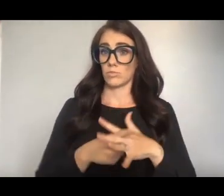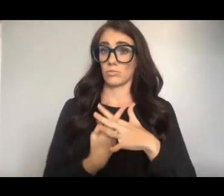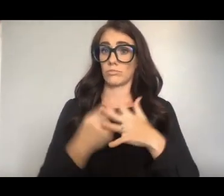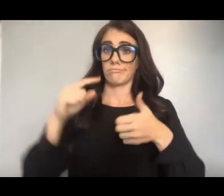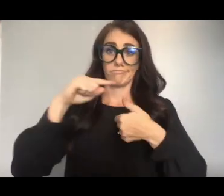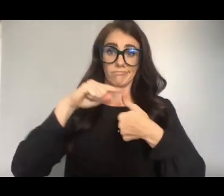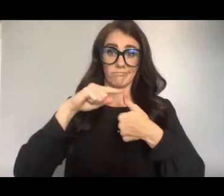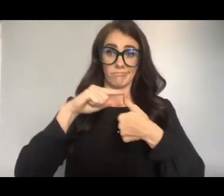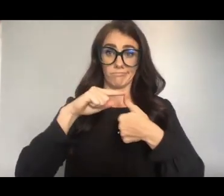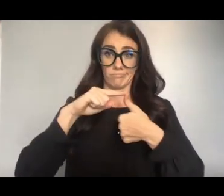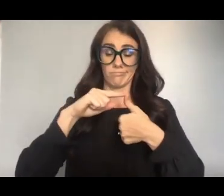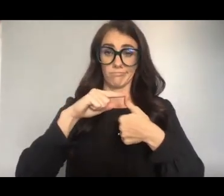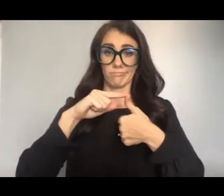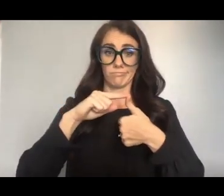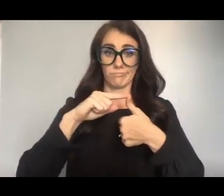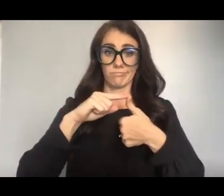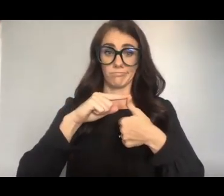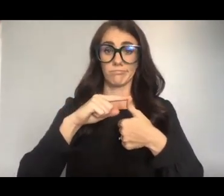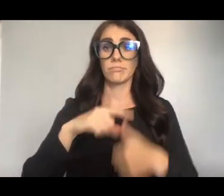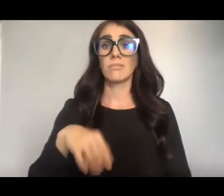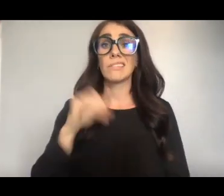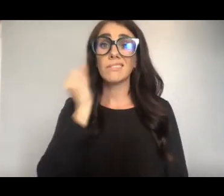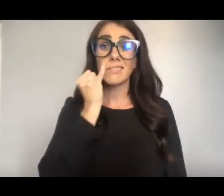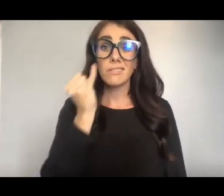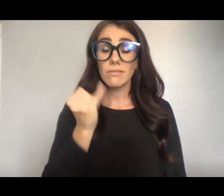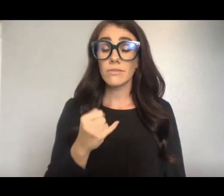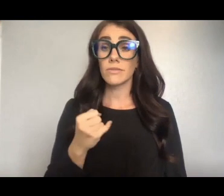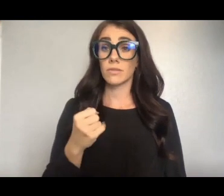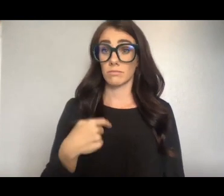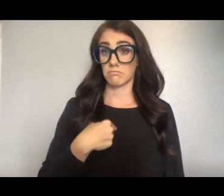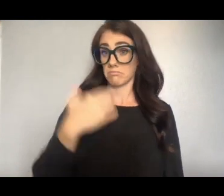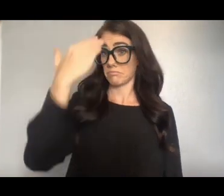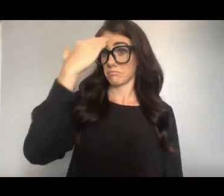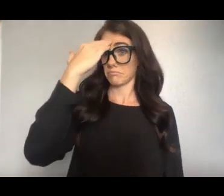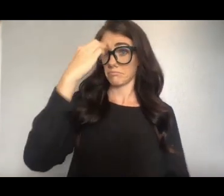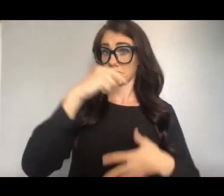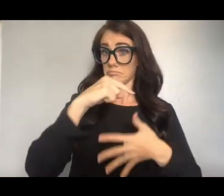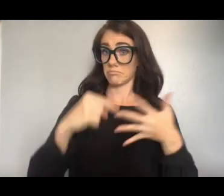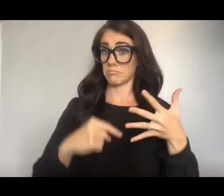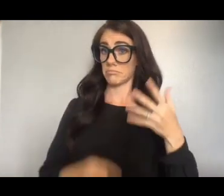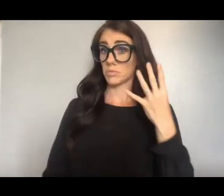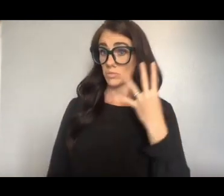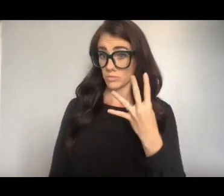So, once I have my list I start at the thumb